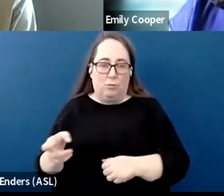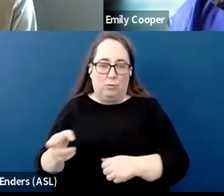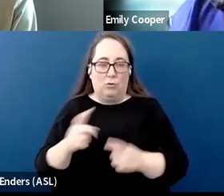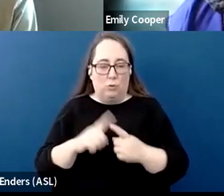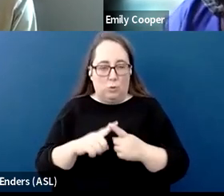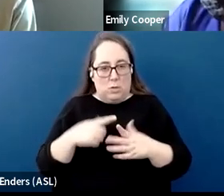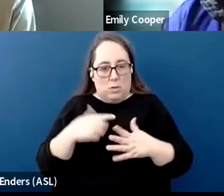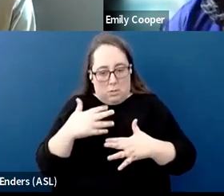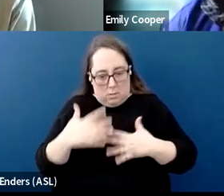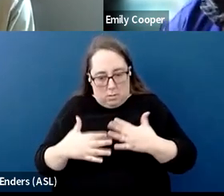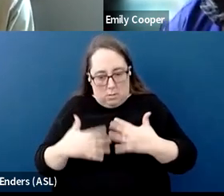braiding .